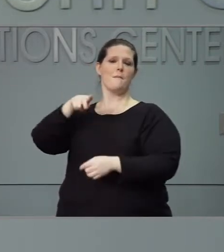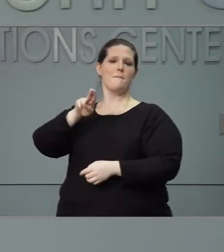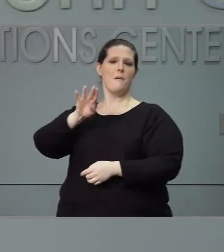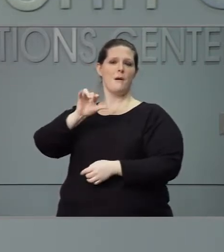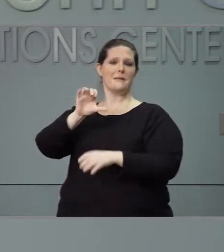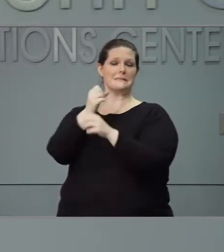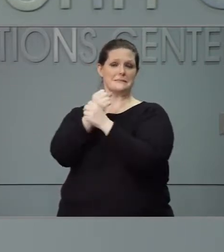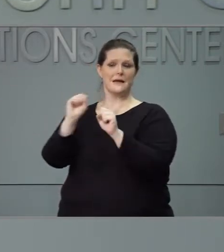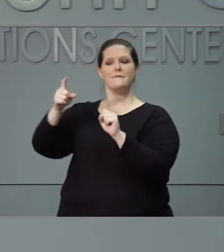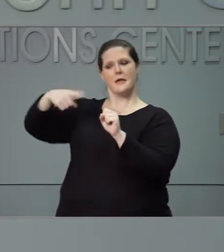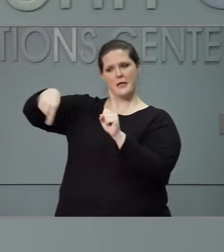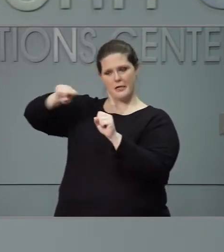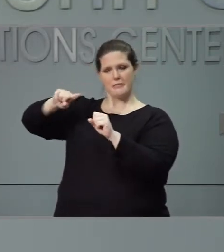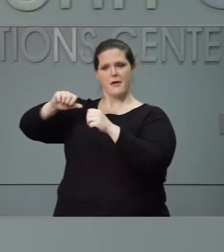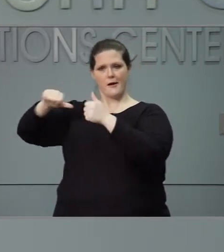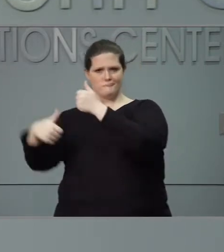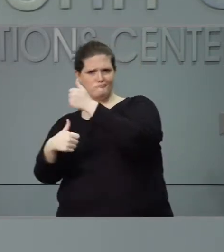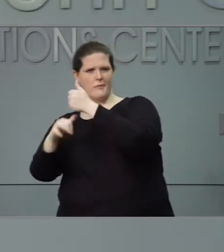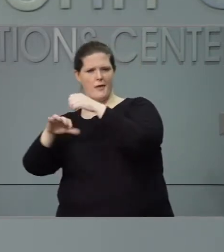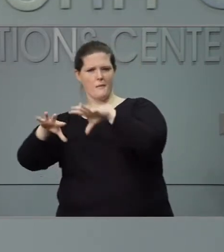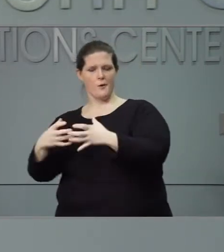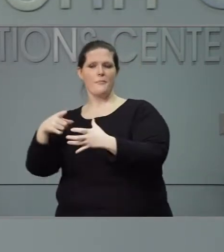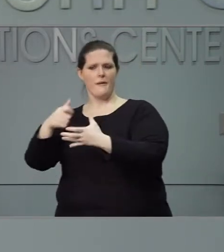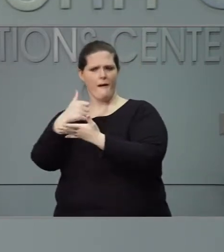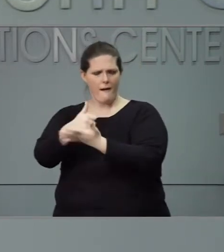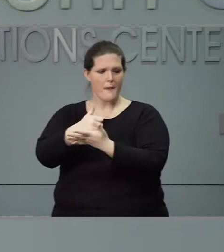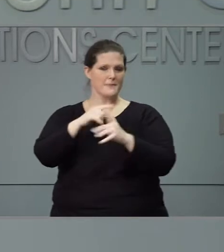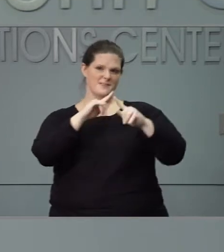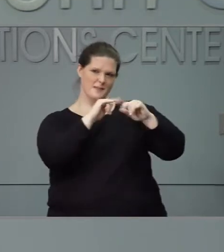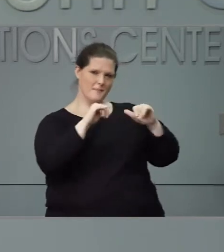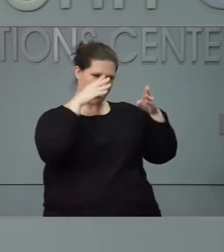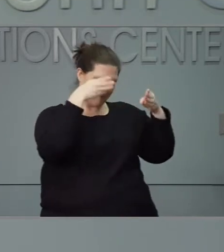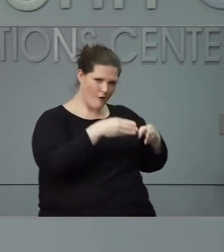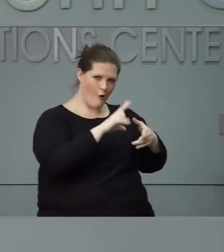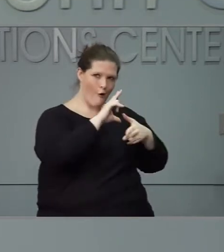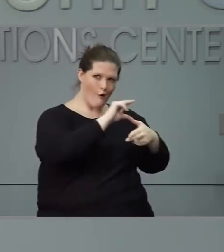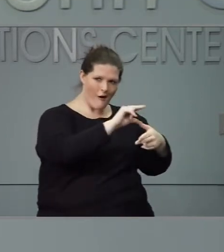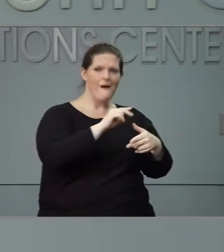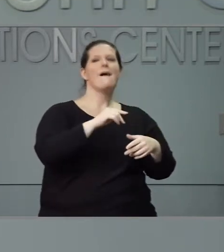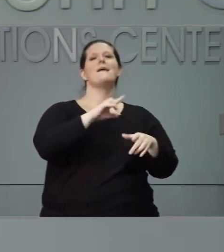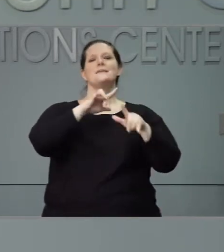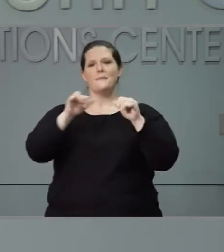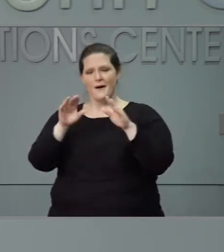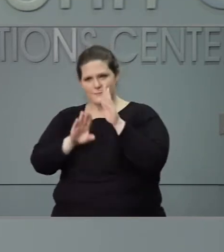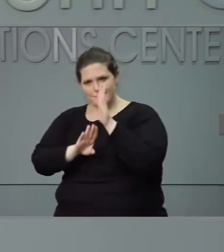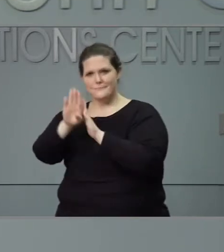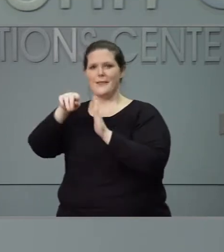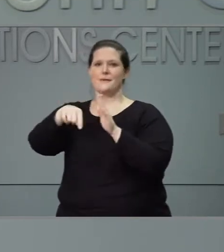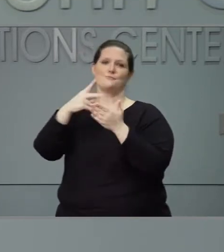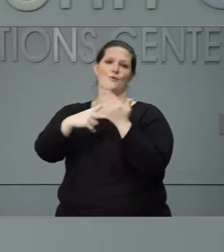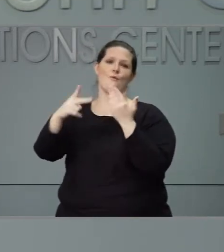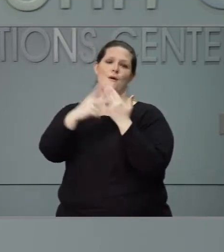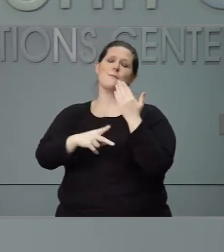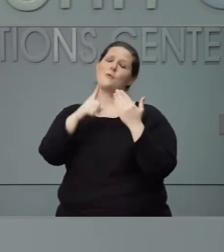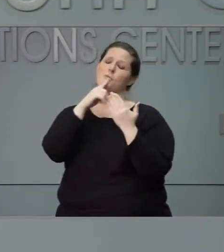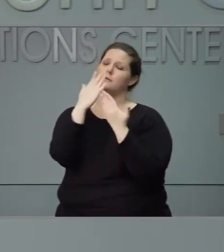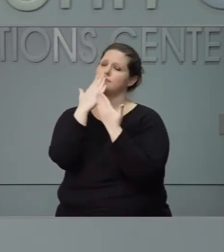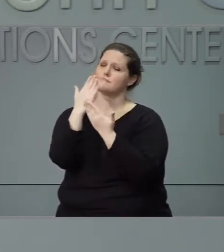DIFERENTE, LA PA PANDEMIA GLOBAL HA MATADO A 215 MIL